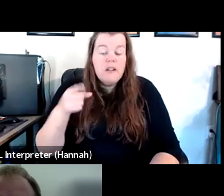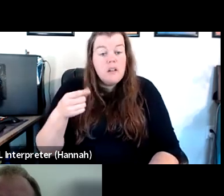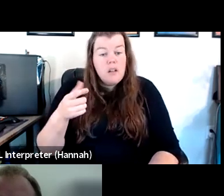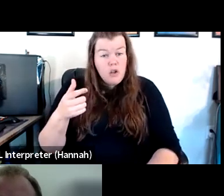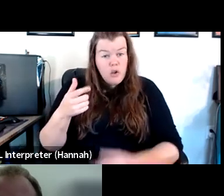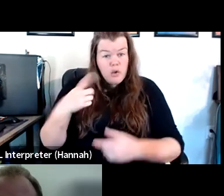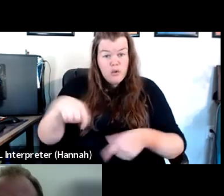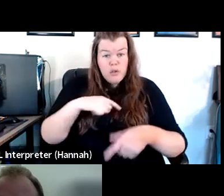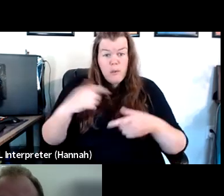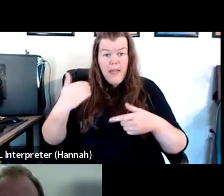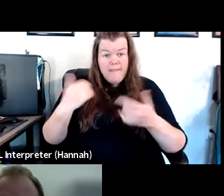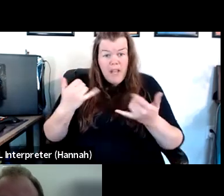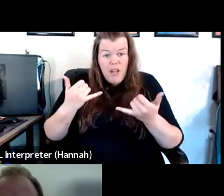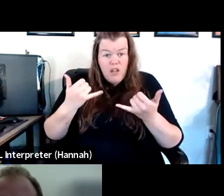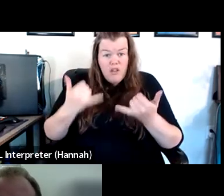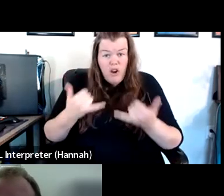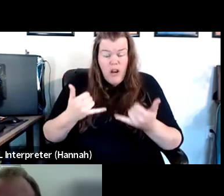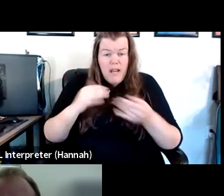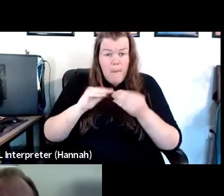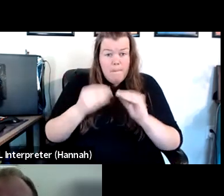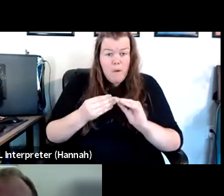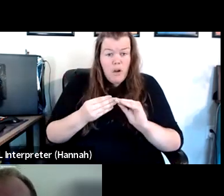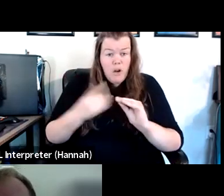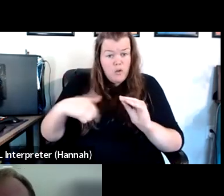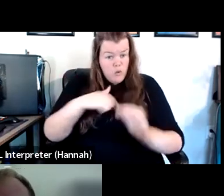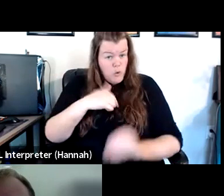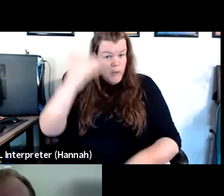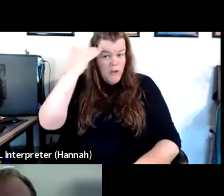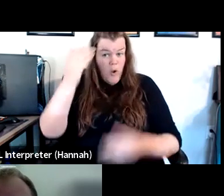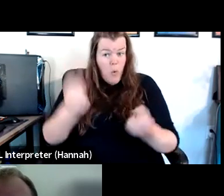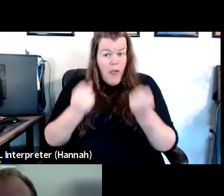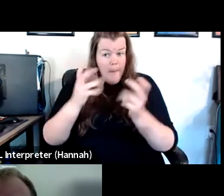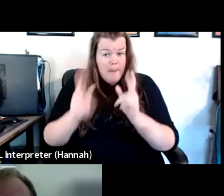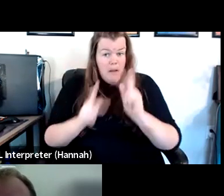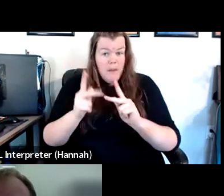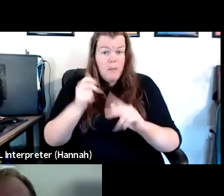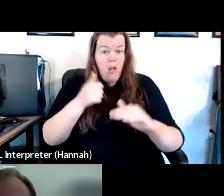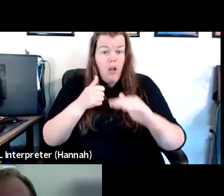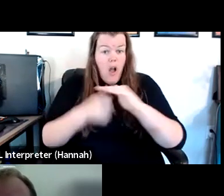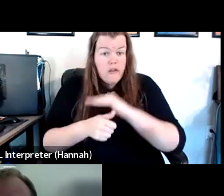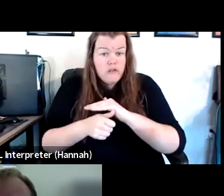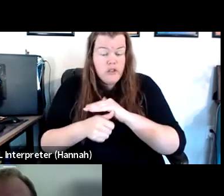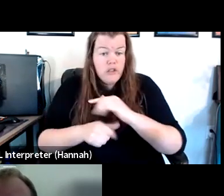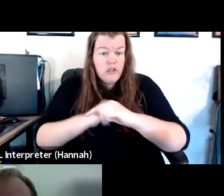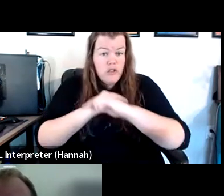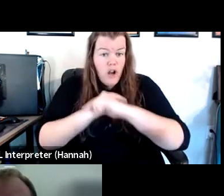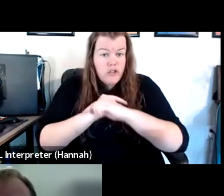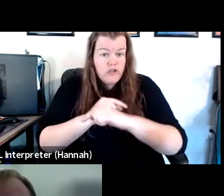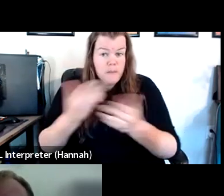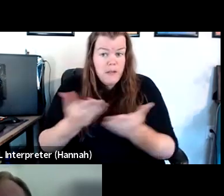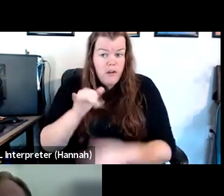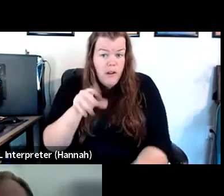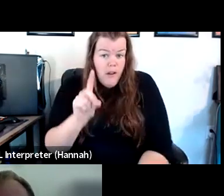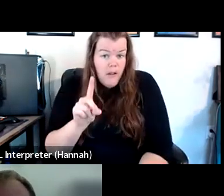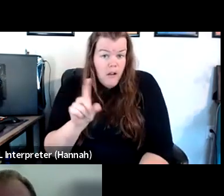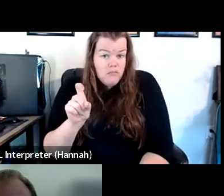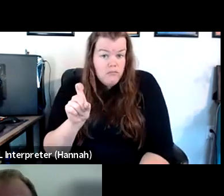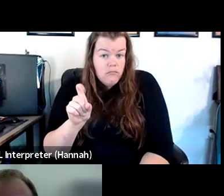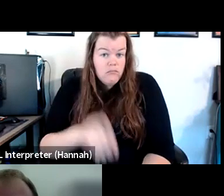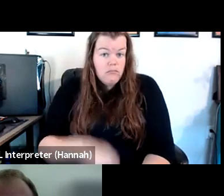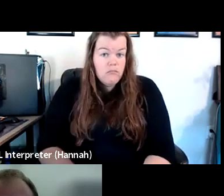of knowing how many people are currently under conservatorship in in Indiana and what those